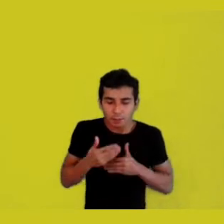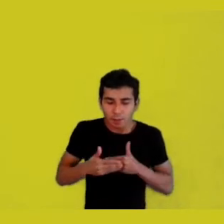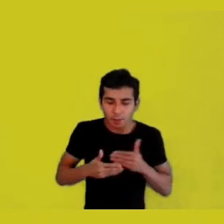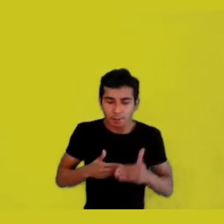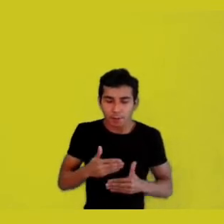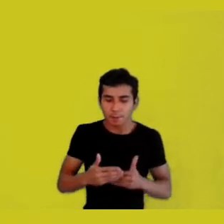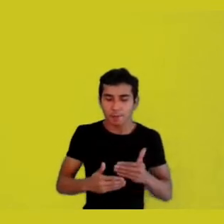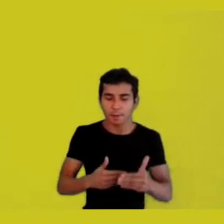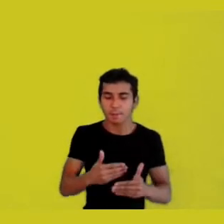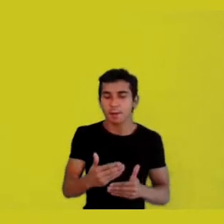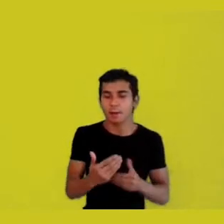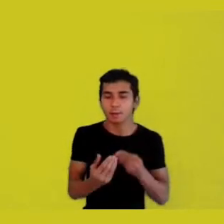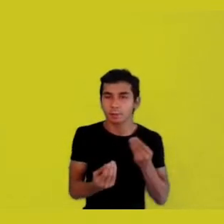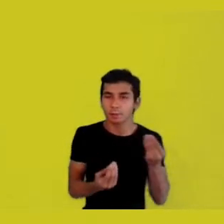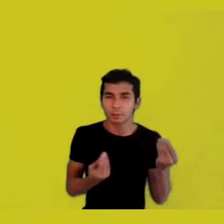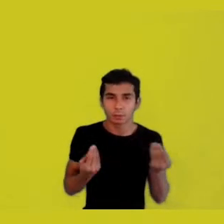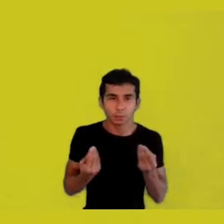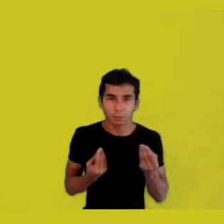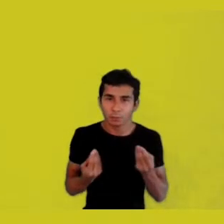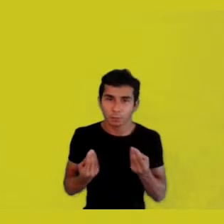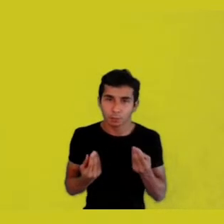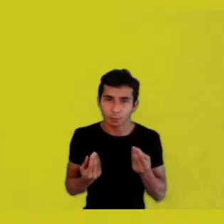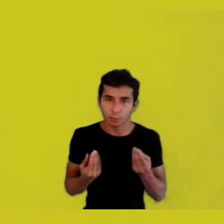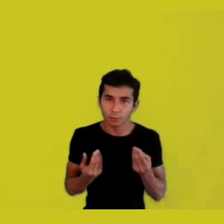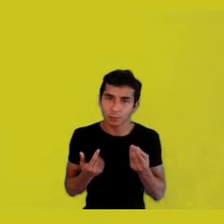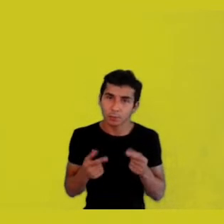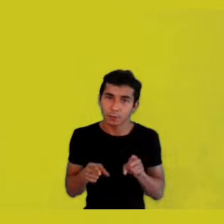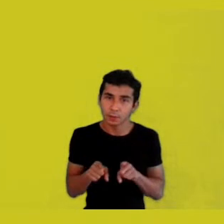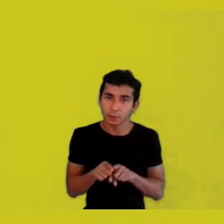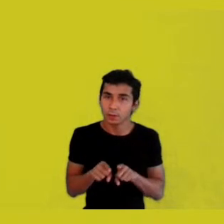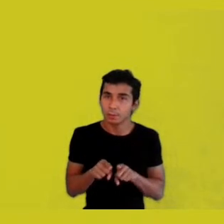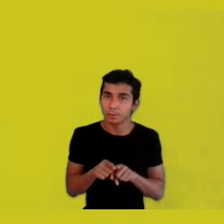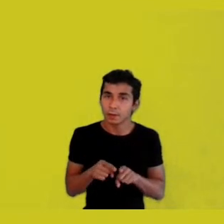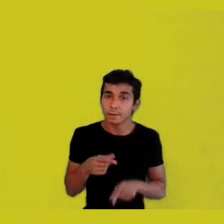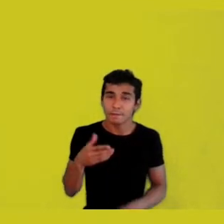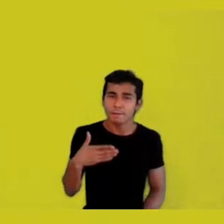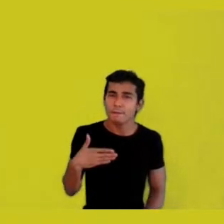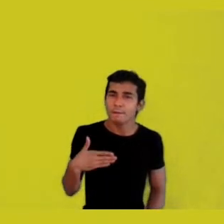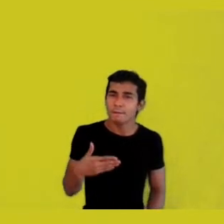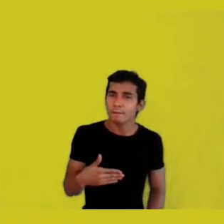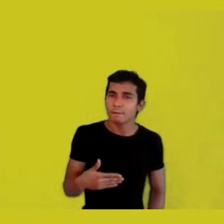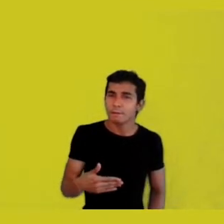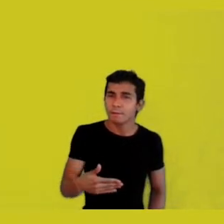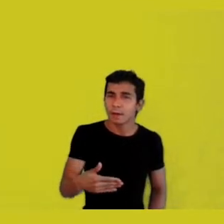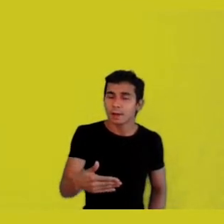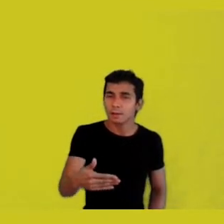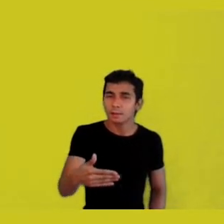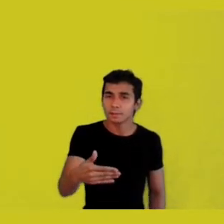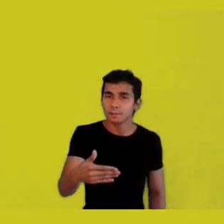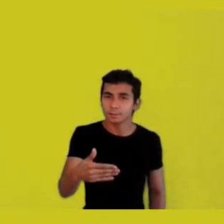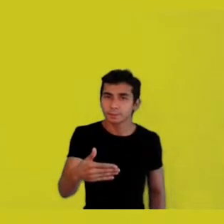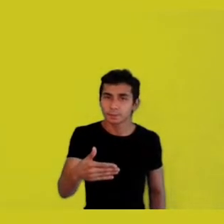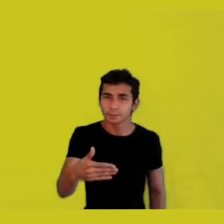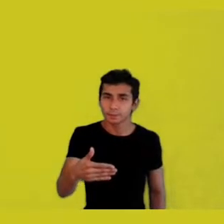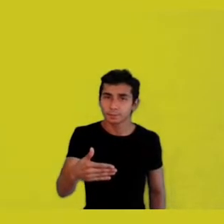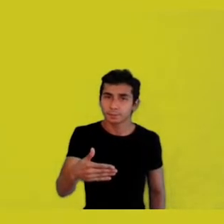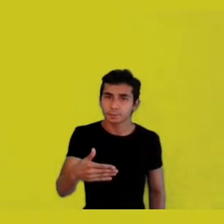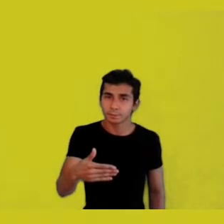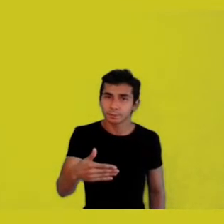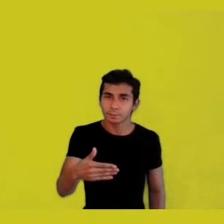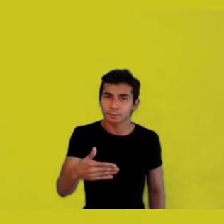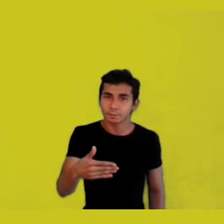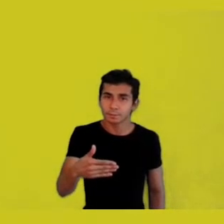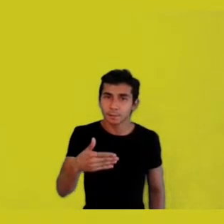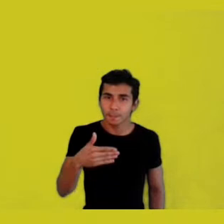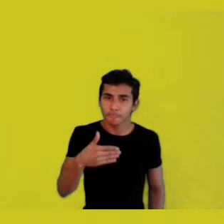and what are the perspectives around these actions of fetishes,